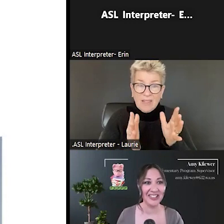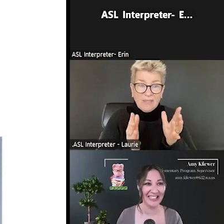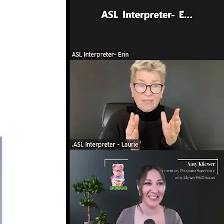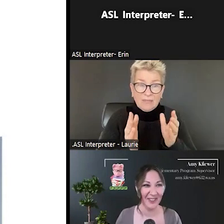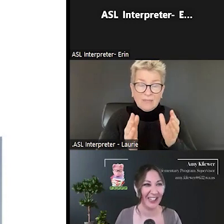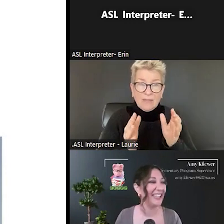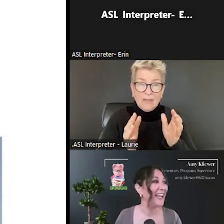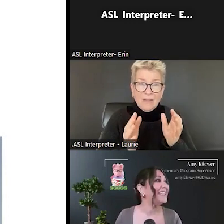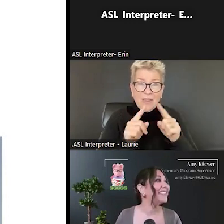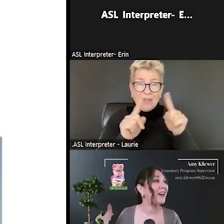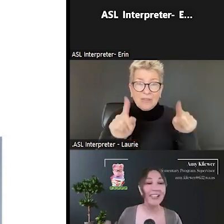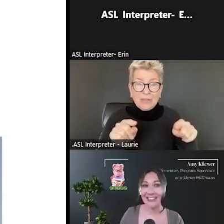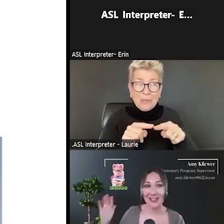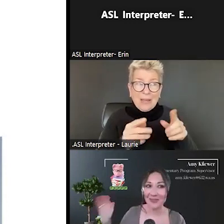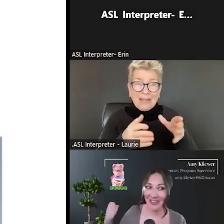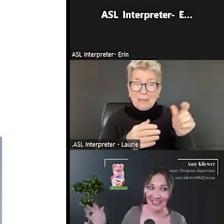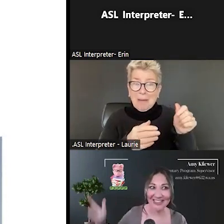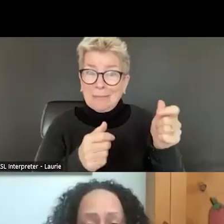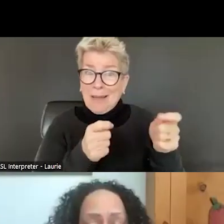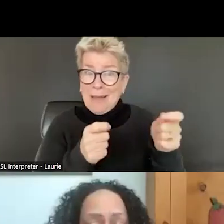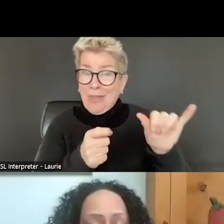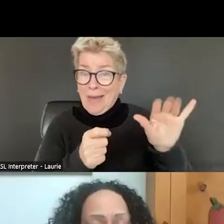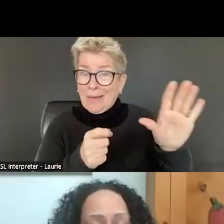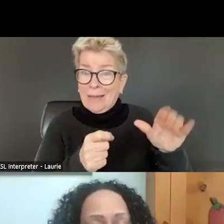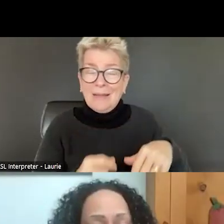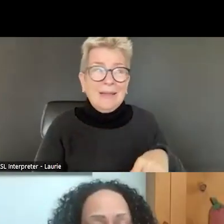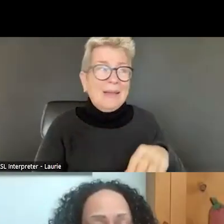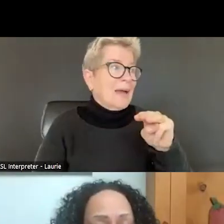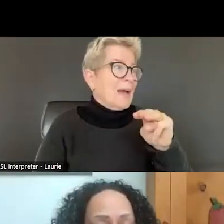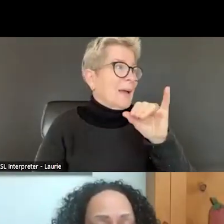handle this part. So I'd like to start with Minda; she's first on the list there, so we